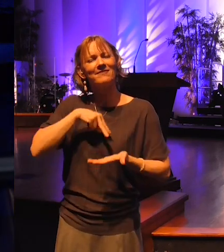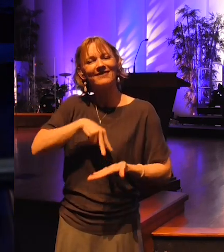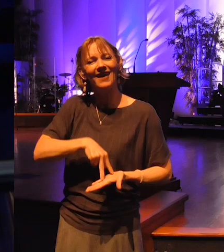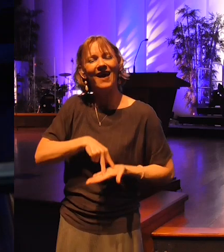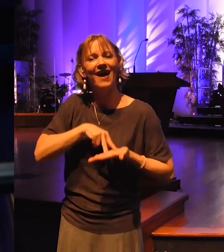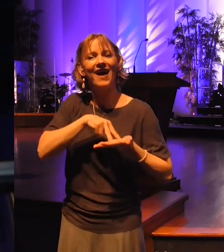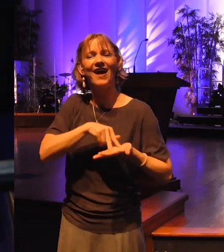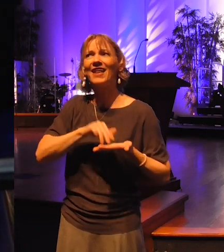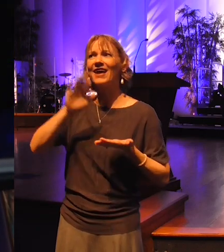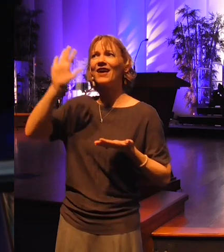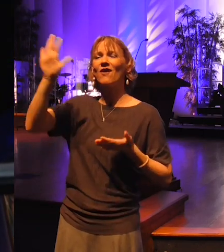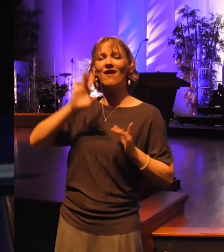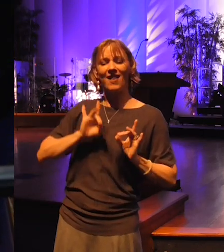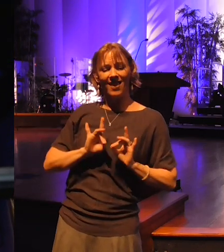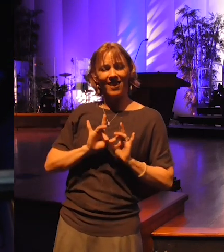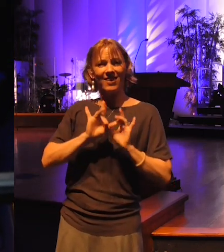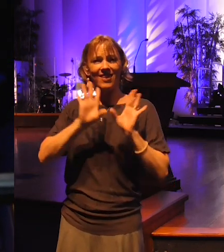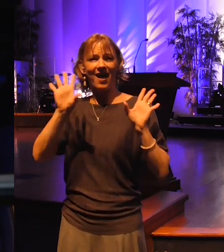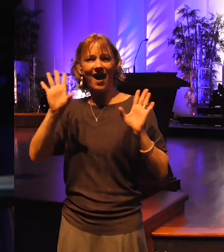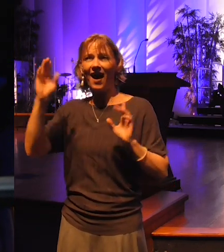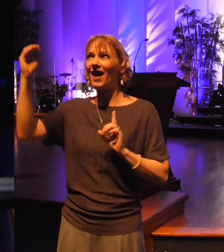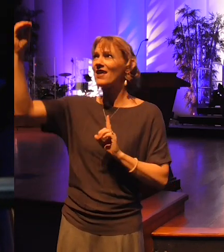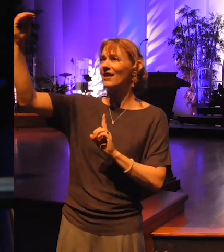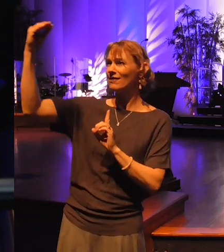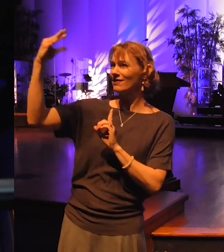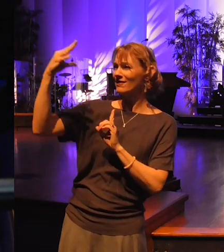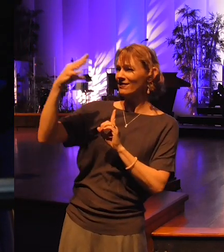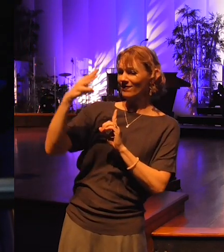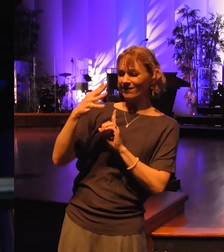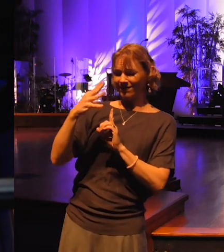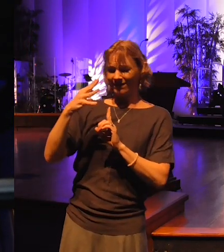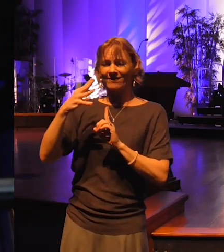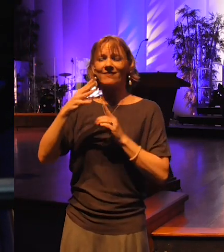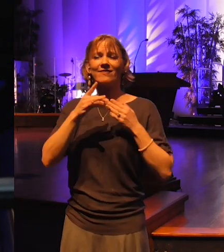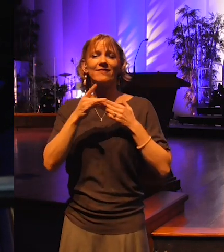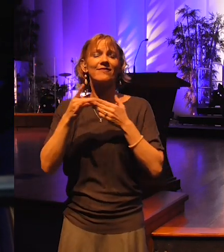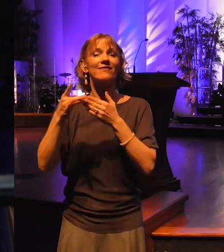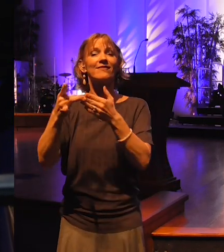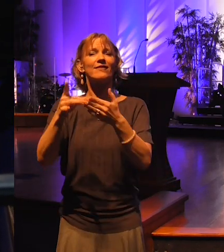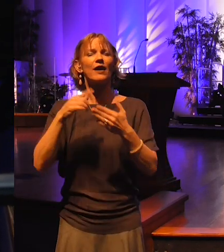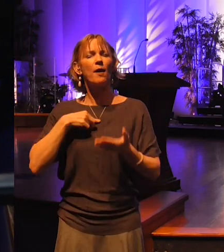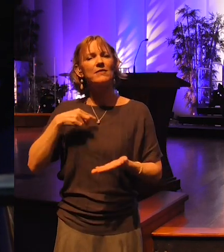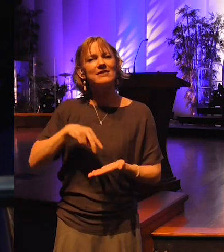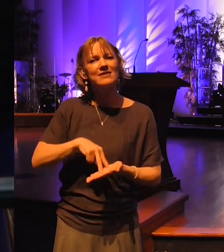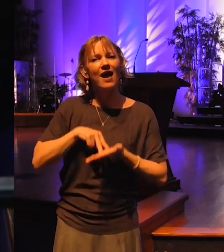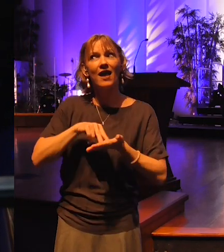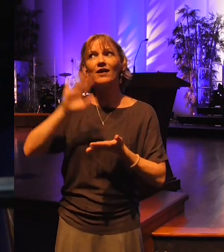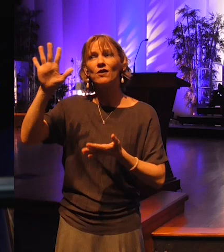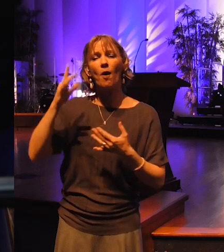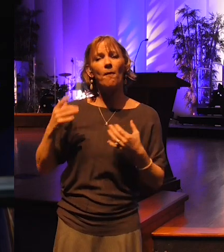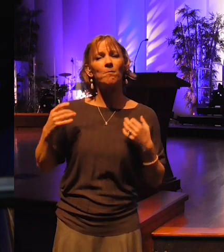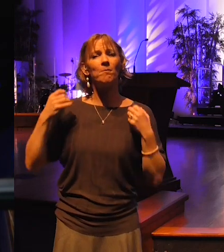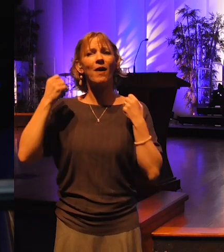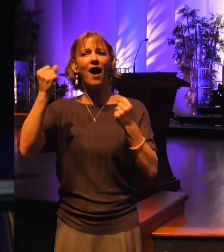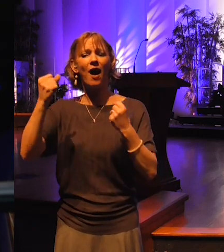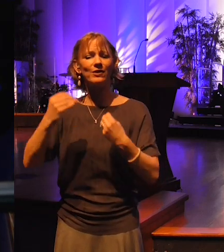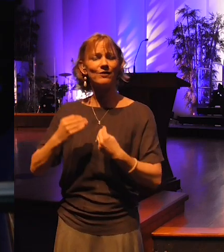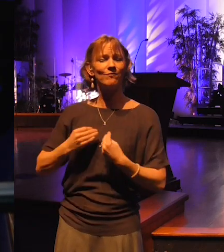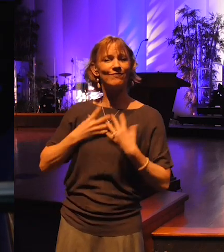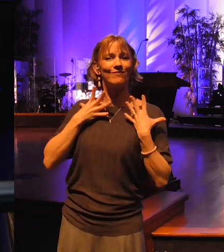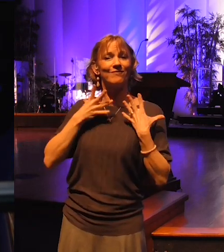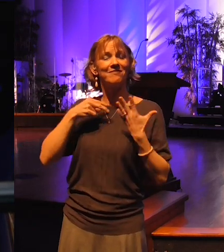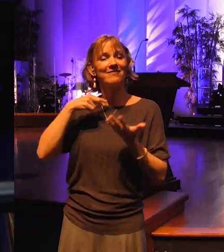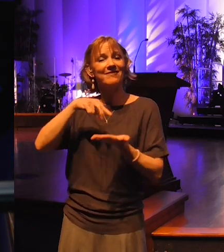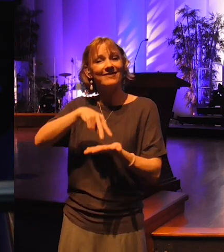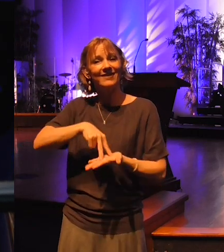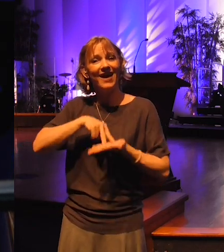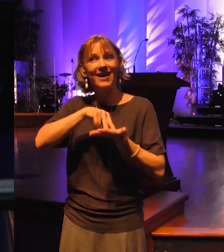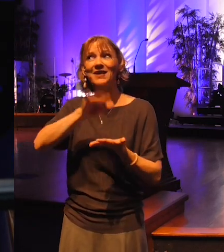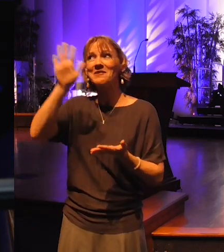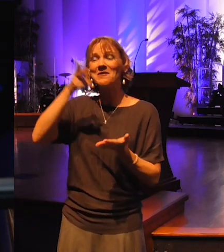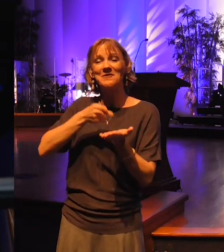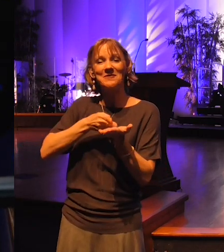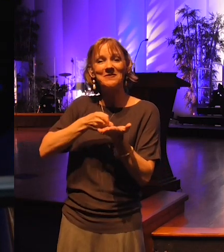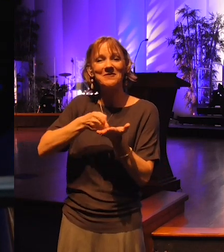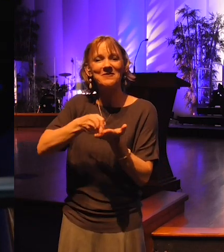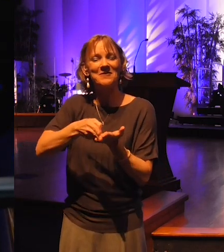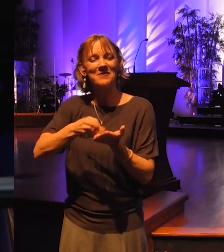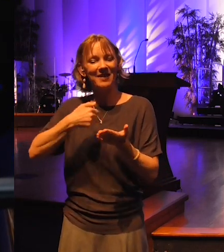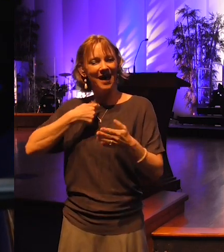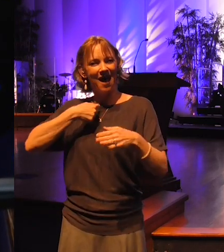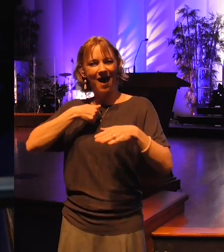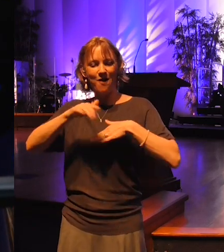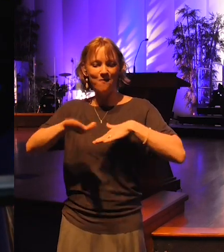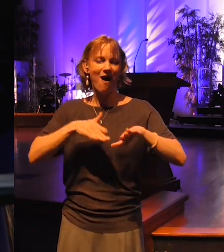light standing in the power standing in the truth and I'm walking in love